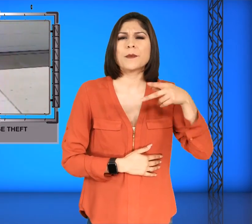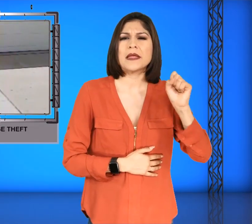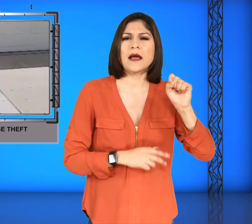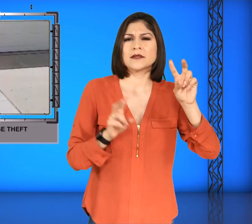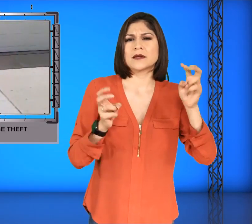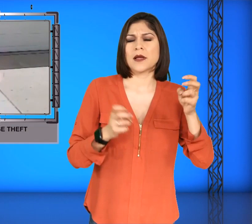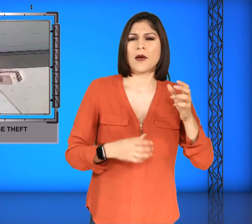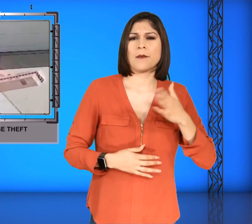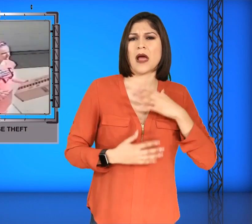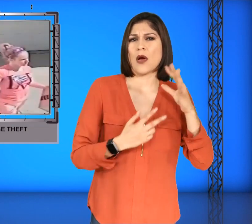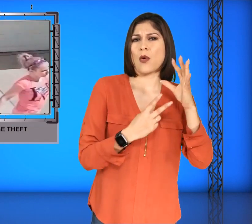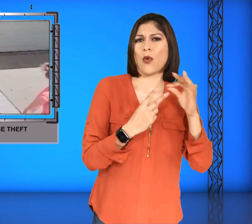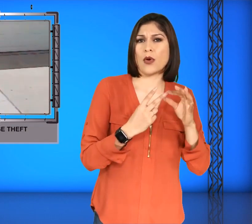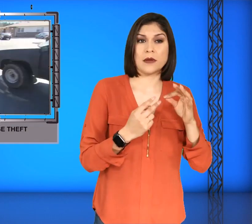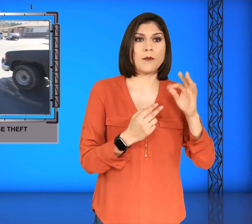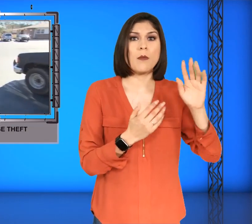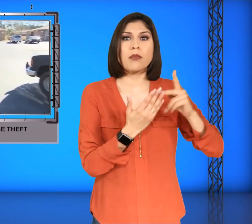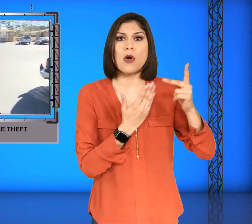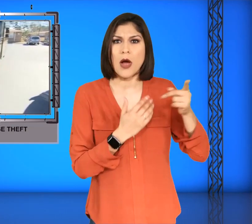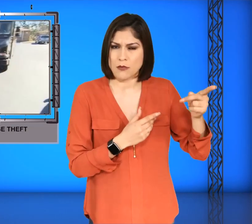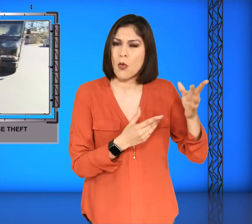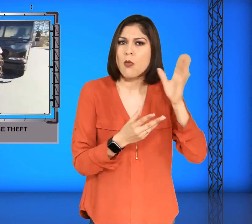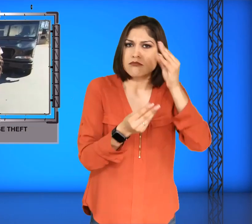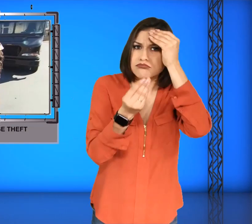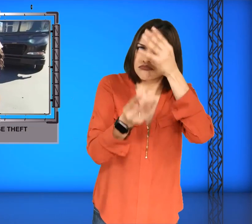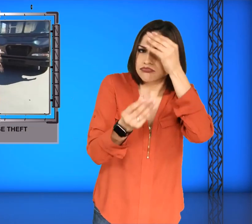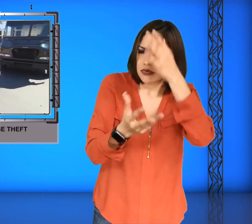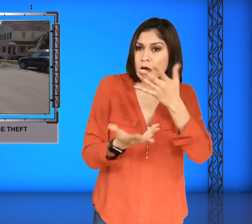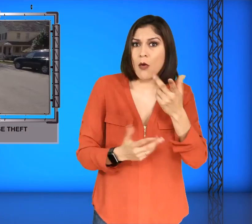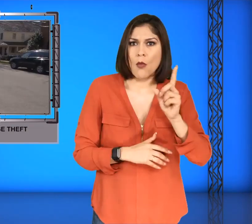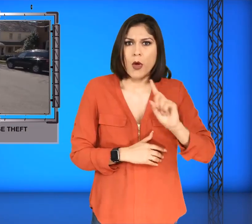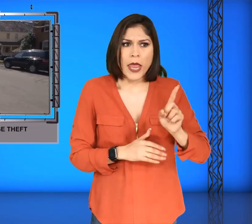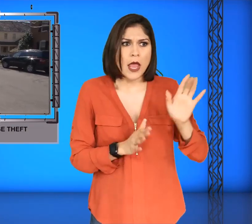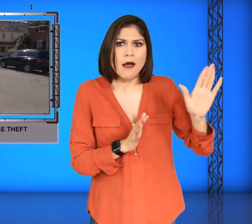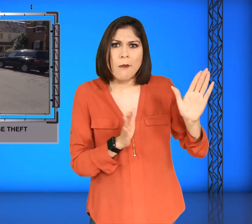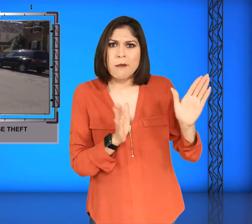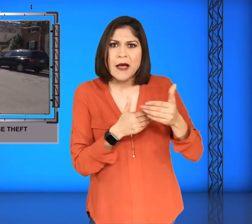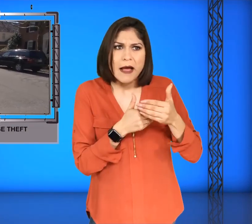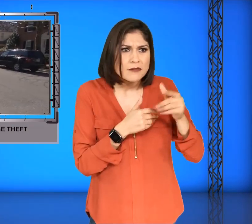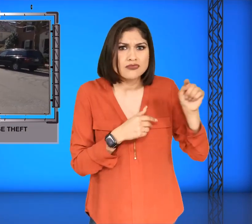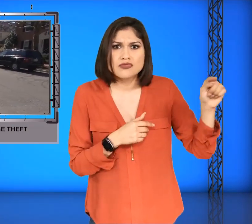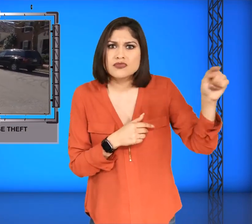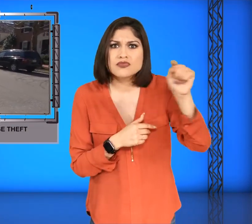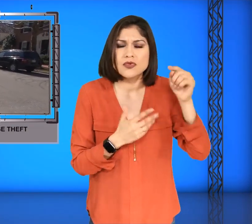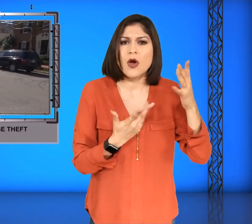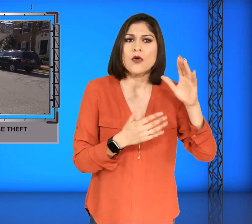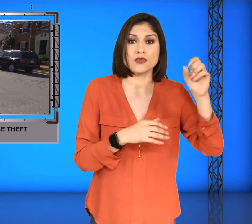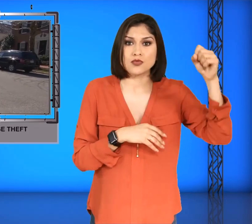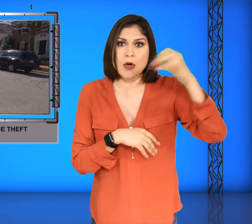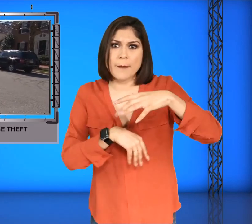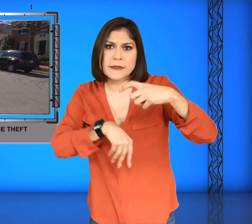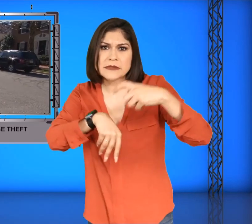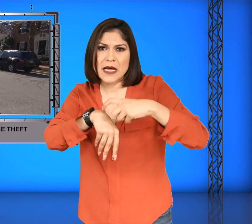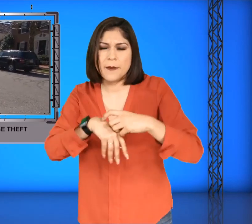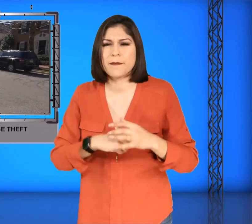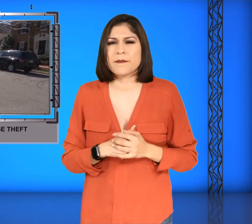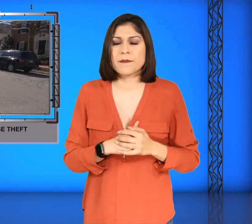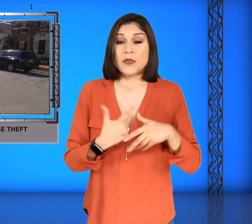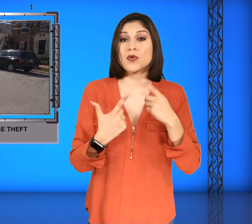The UPS "My Choice" program sends you updates and drop-off times to keep packages from sitting outside.